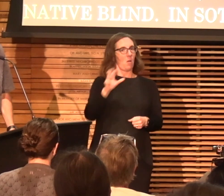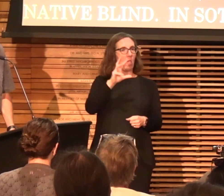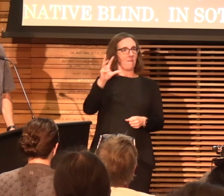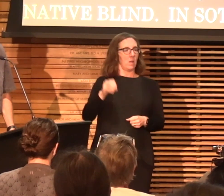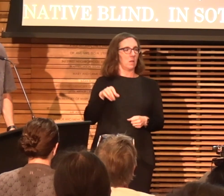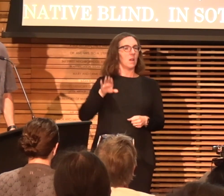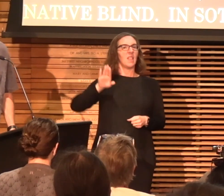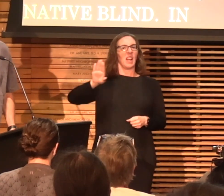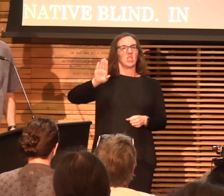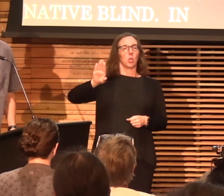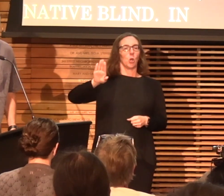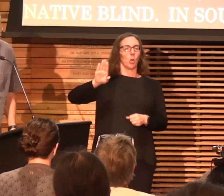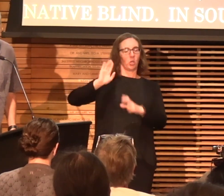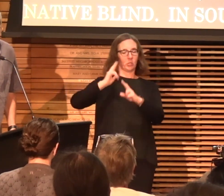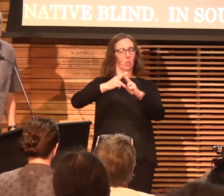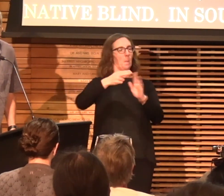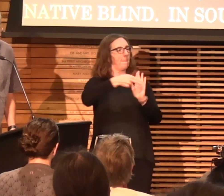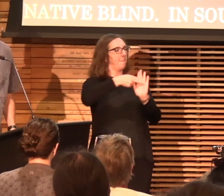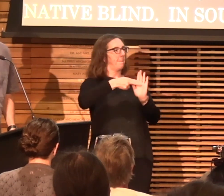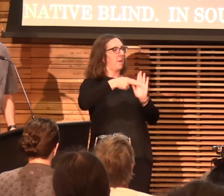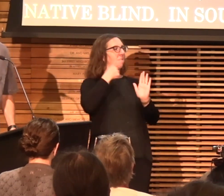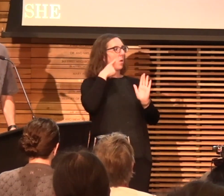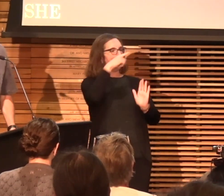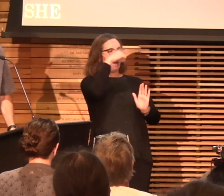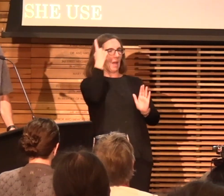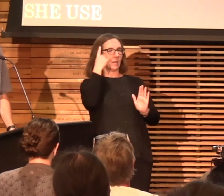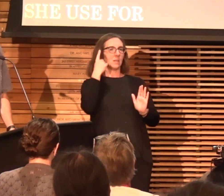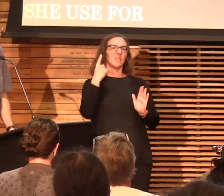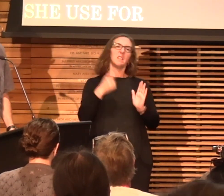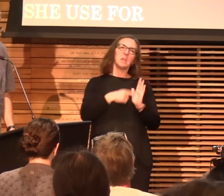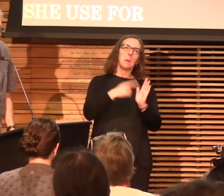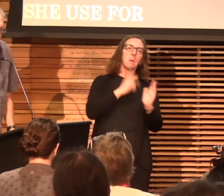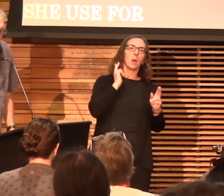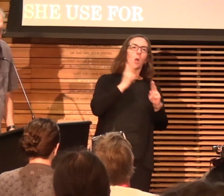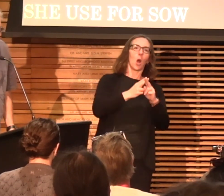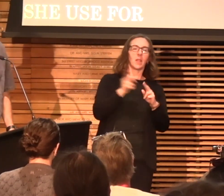for Black South Africans, the native blinds. Occasionally she calls them the color blind.